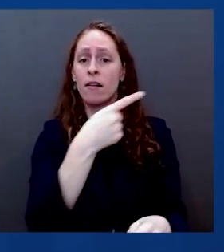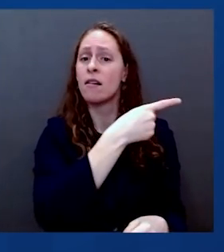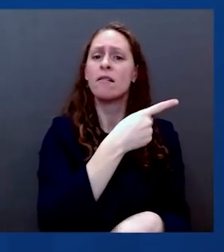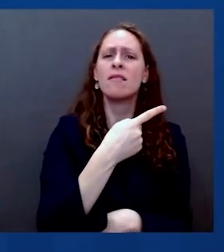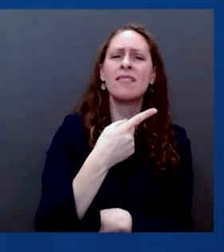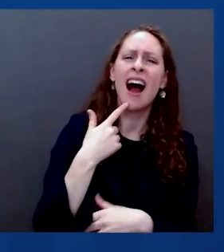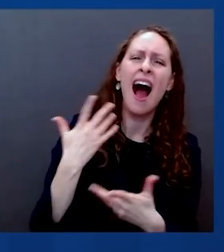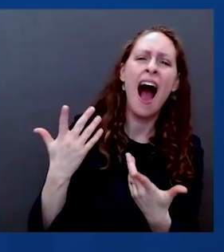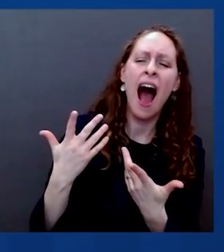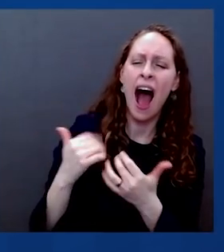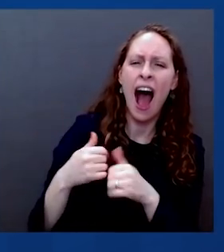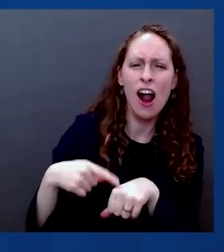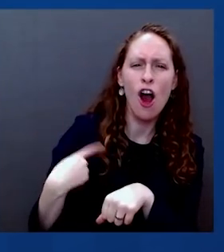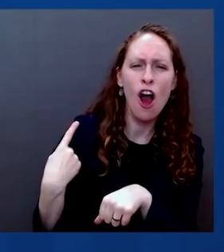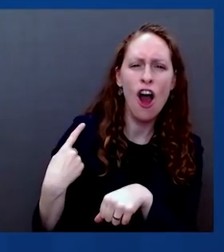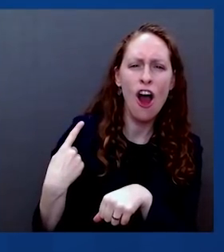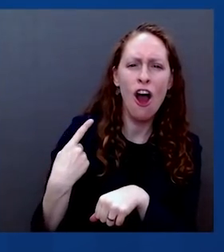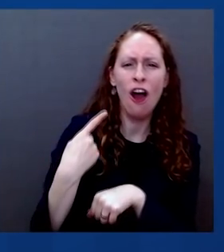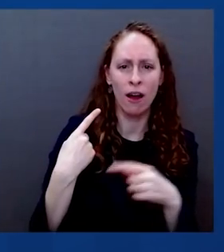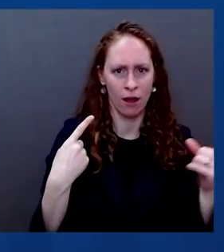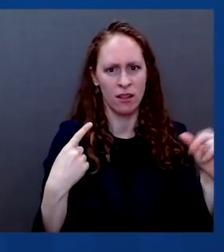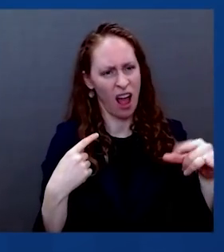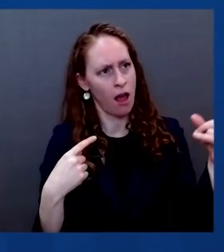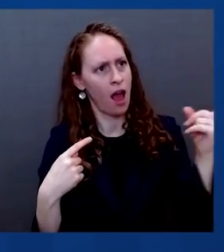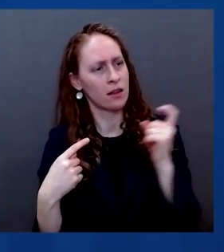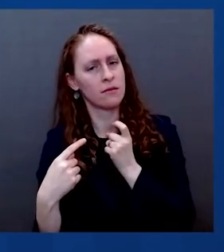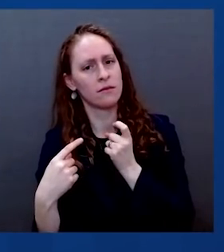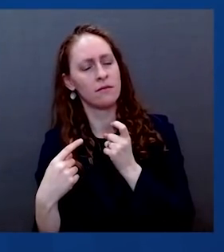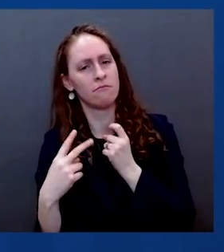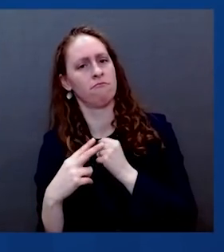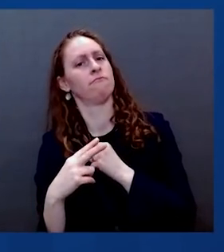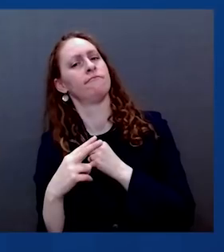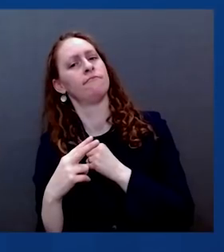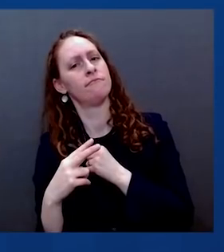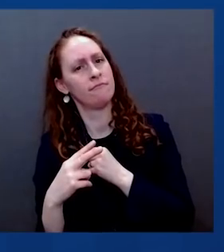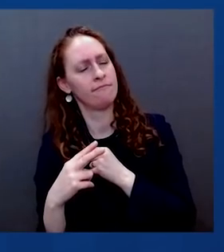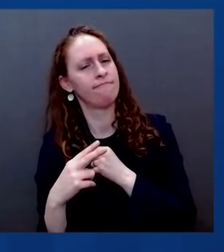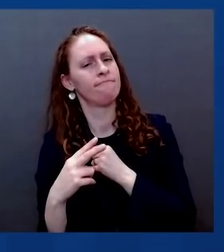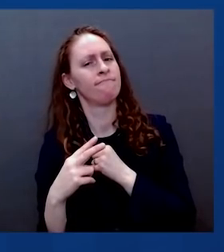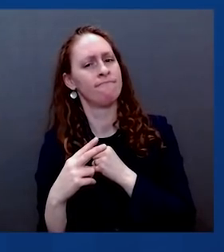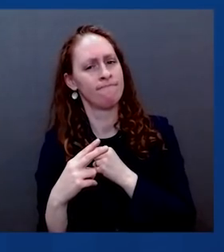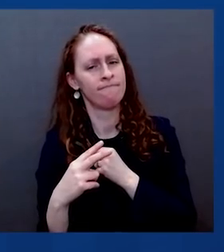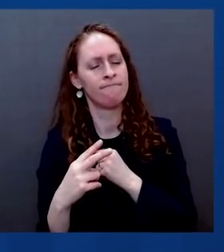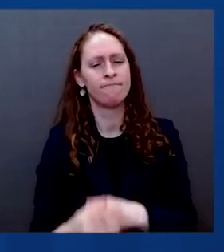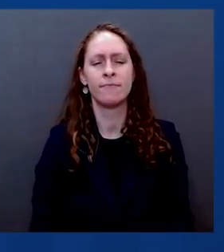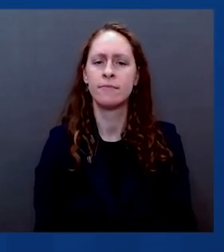As someone who's worked in foreign policy my whole life, I never thought I would ever hear our allies